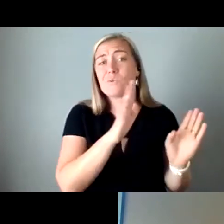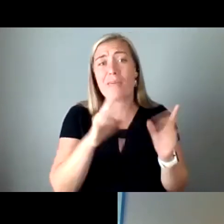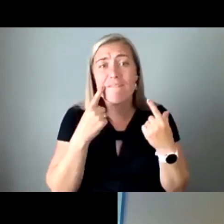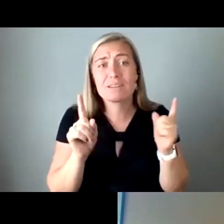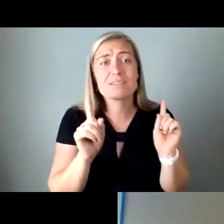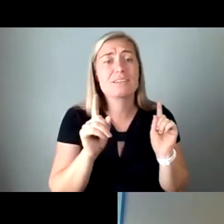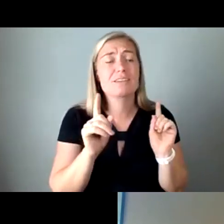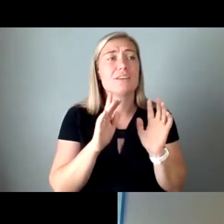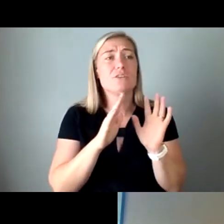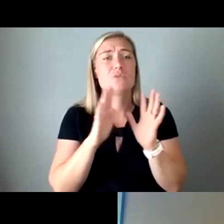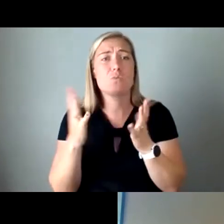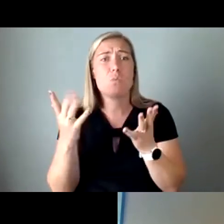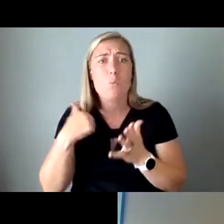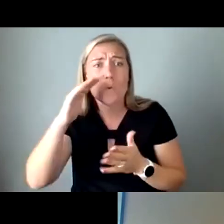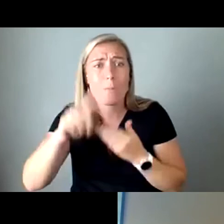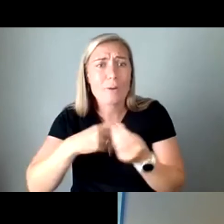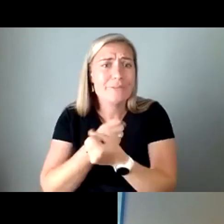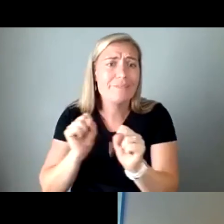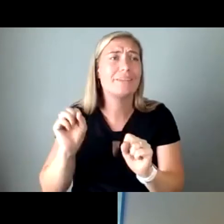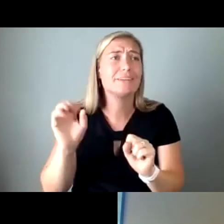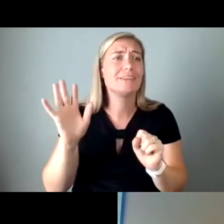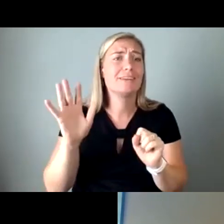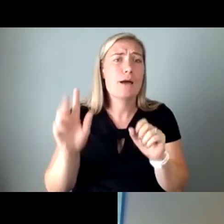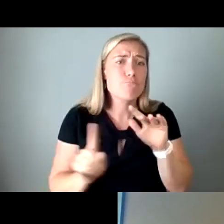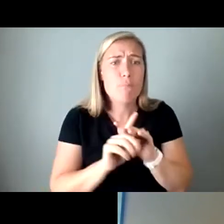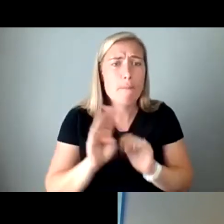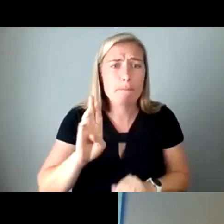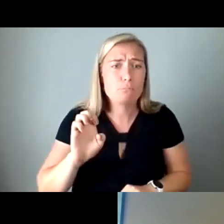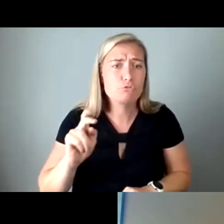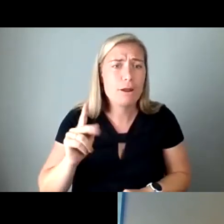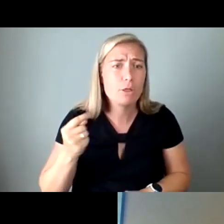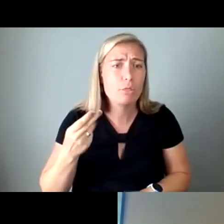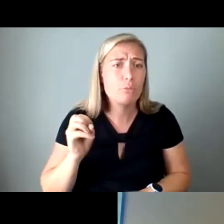to what we know about safety, breakthrough infections, and transmission, and everything.